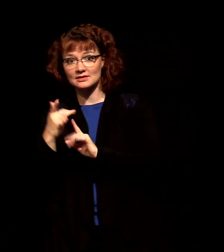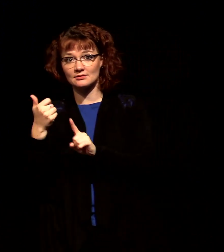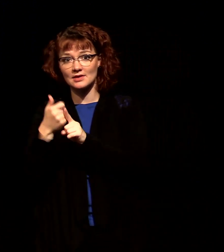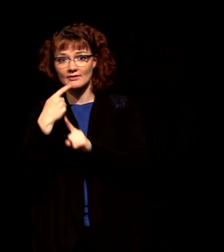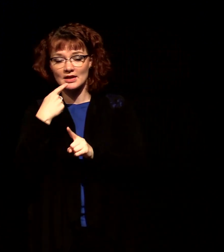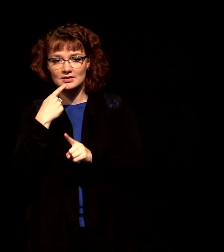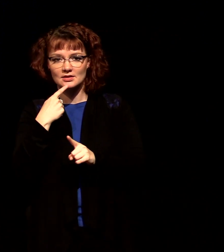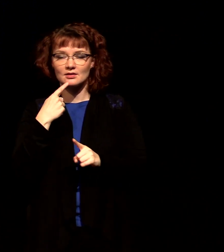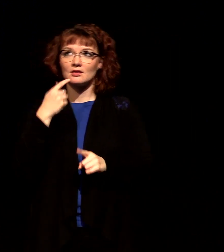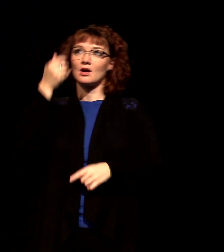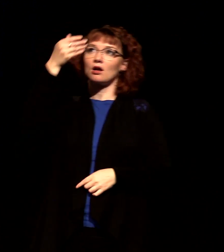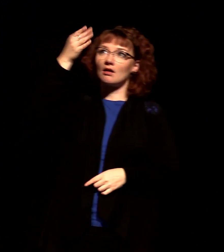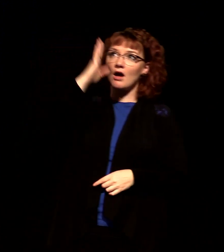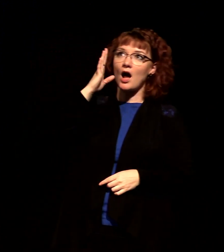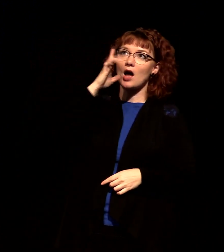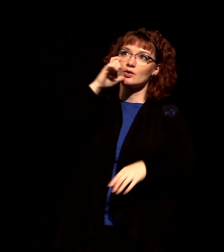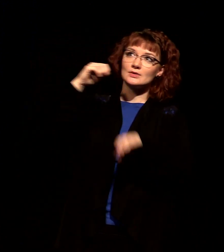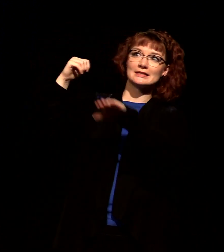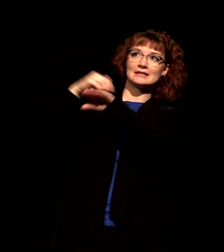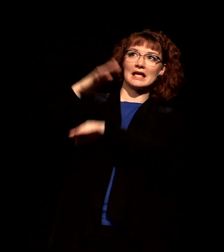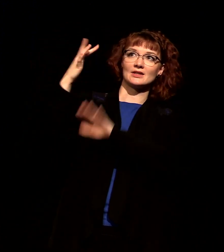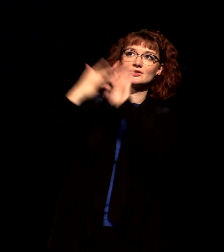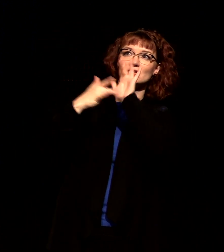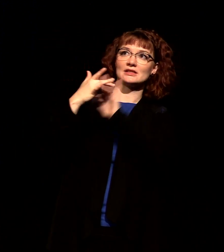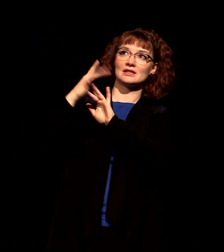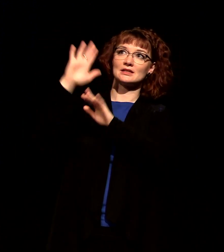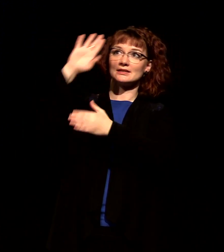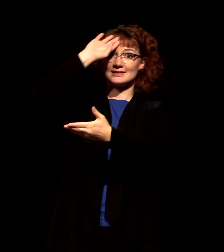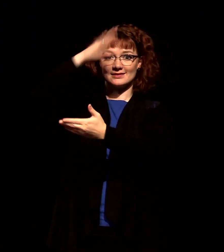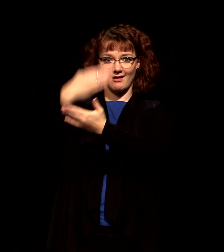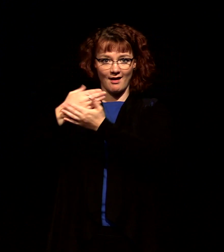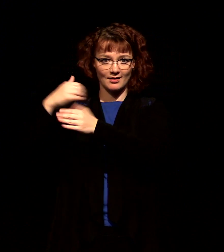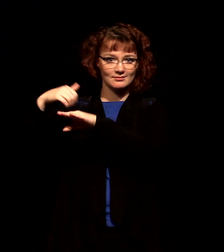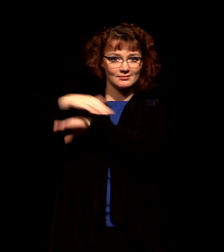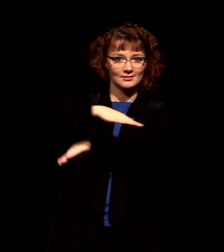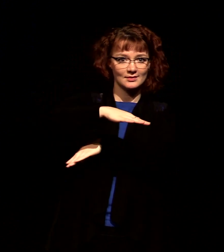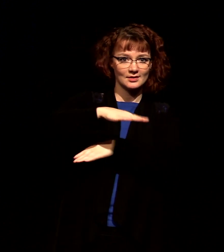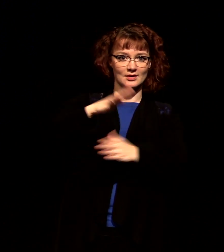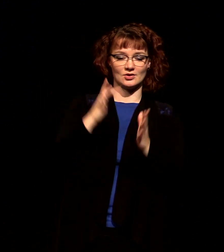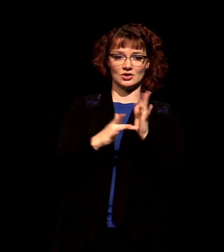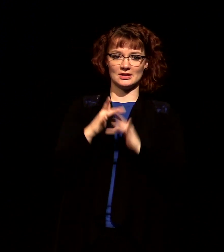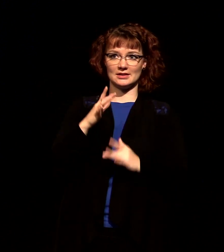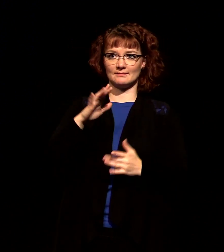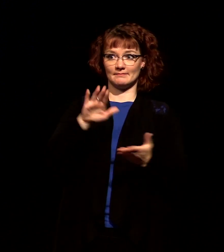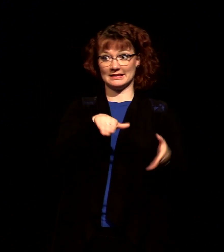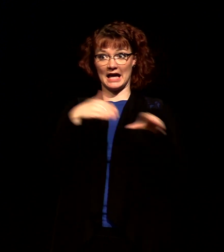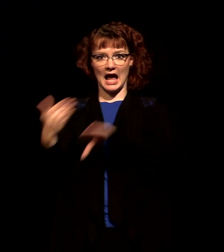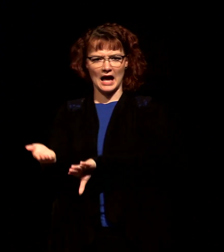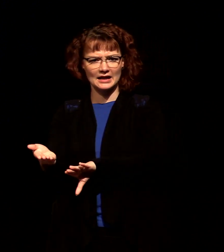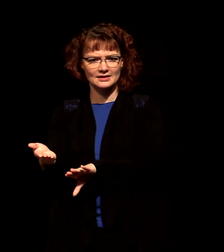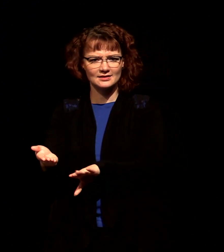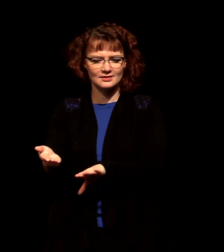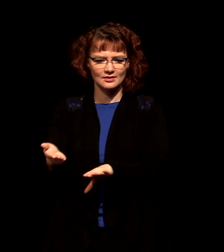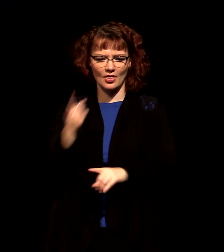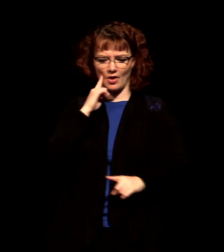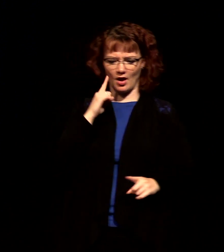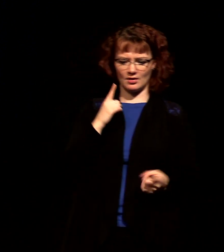who finally sent his son Jesus. And when Jesus was crucified, they thought they were doing away with this person who